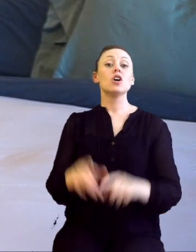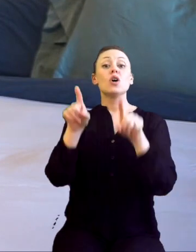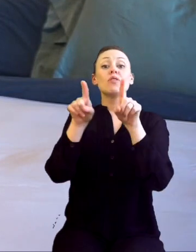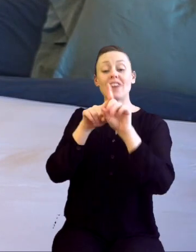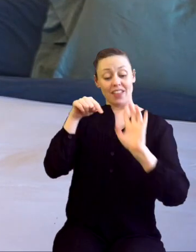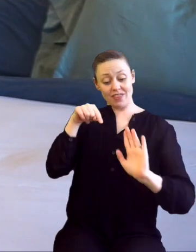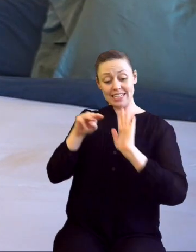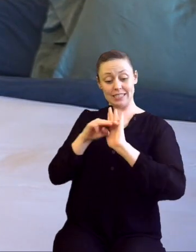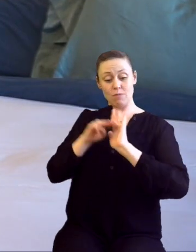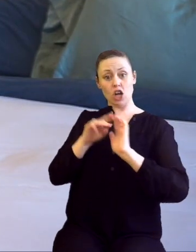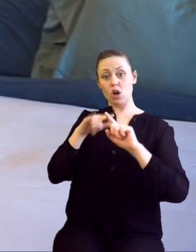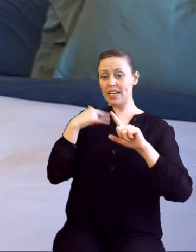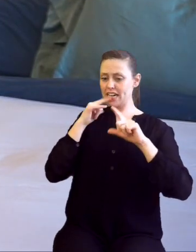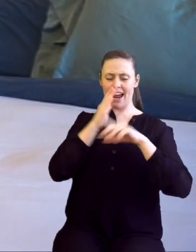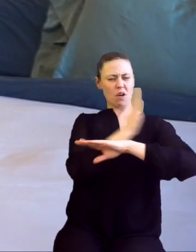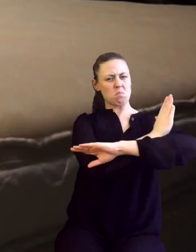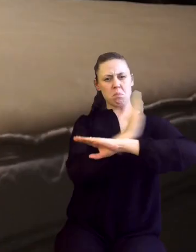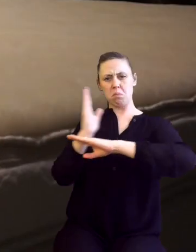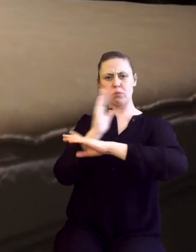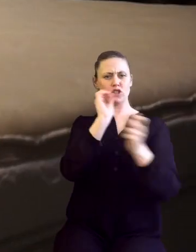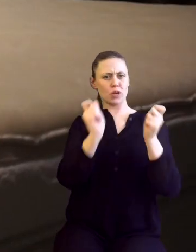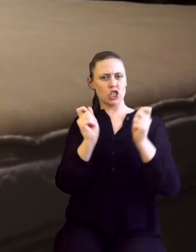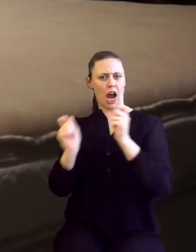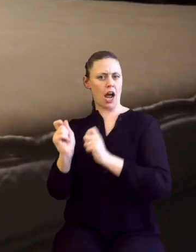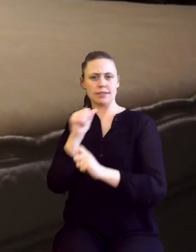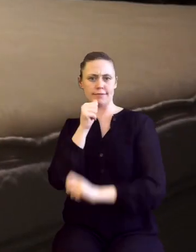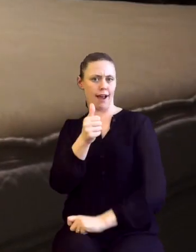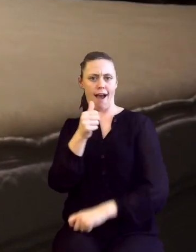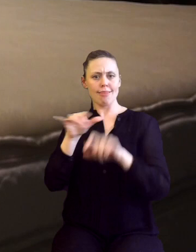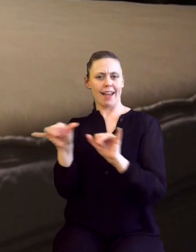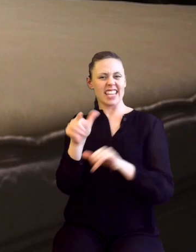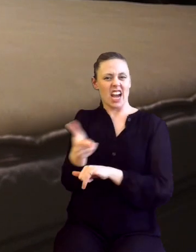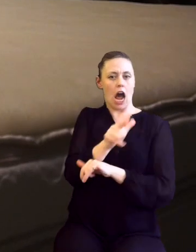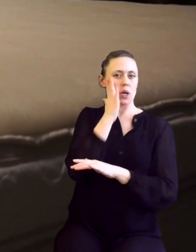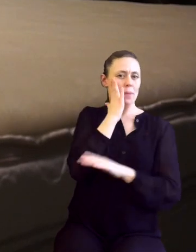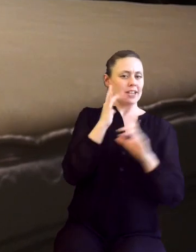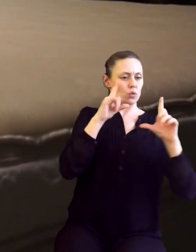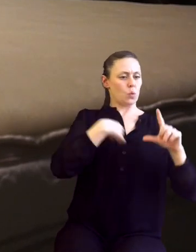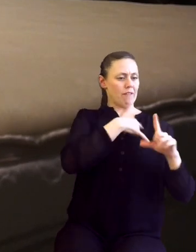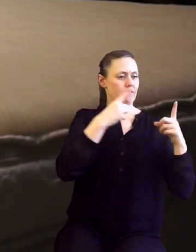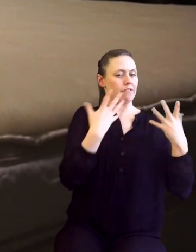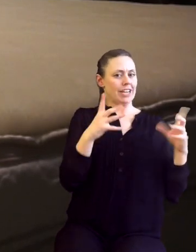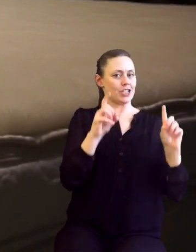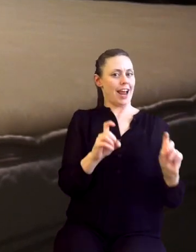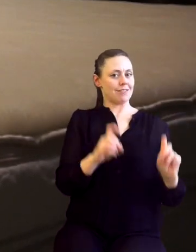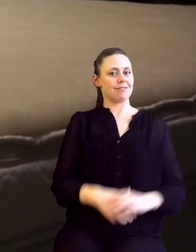this model did not have as wide a range of firmness adjustability as the other air beds we tested.